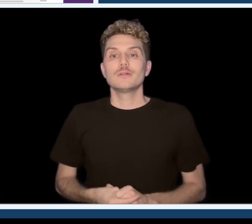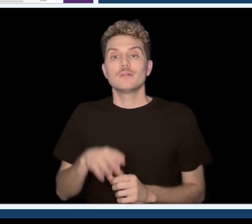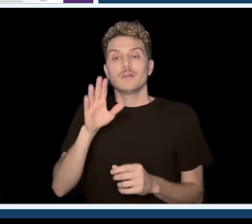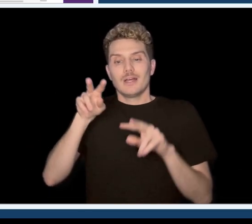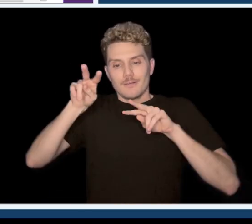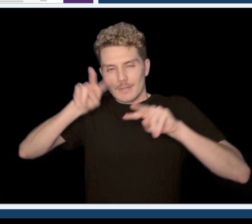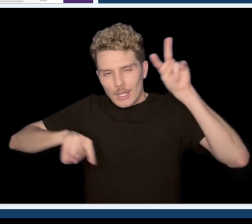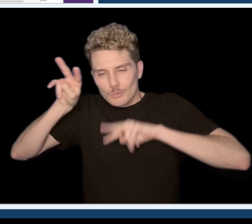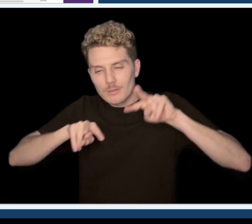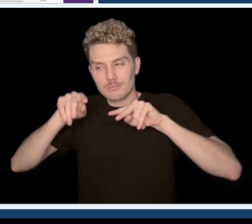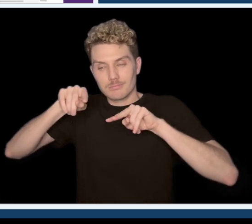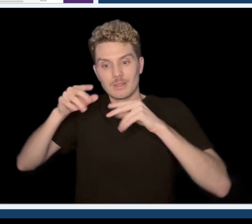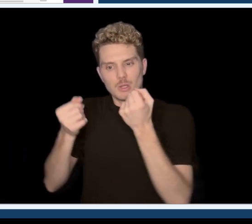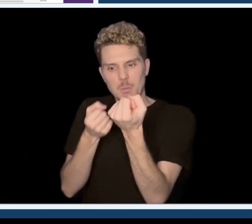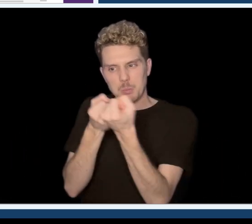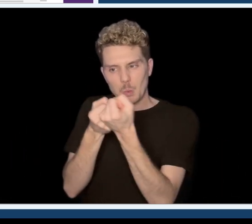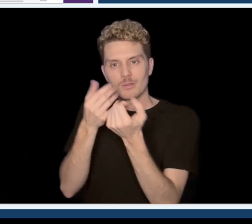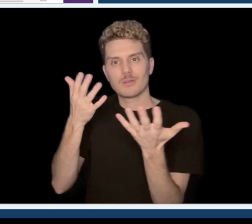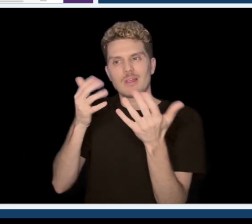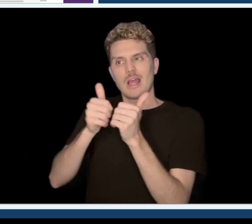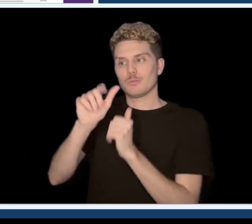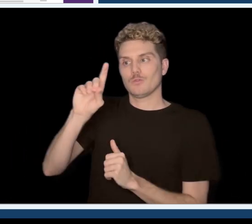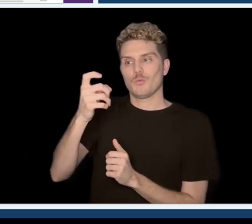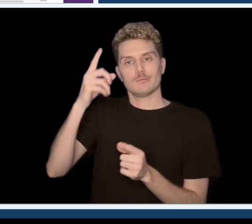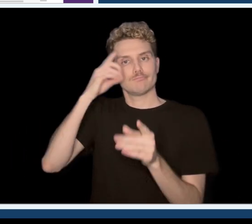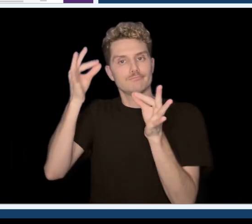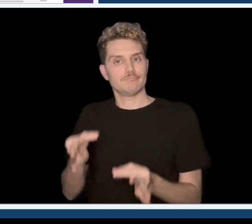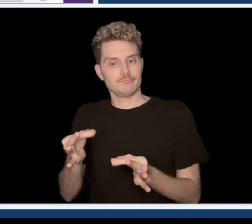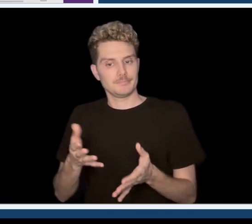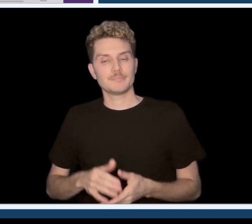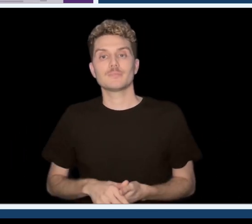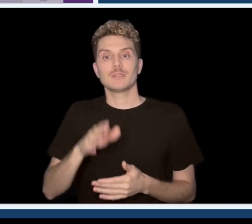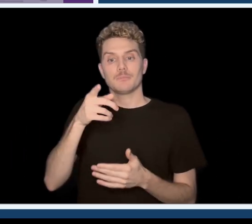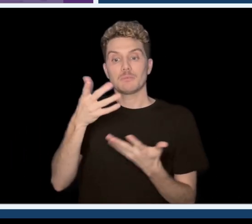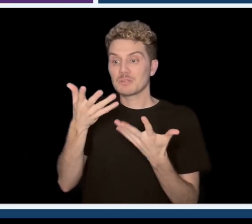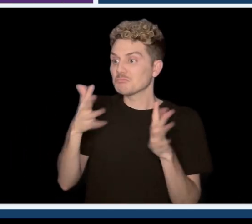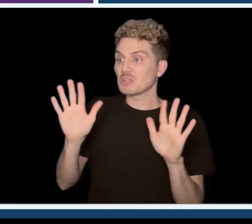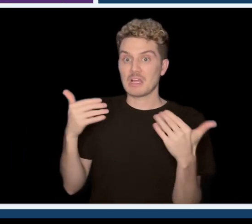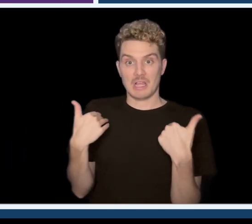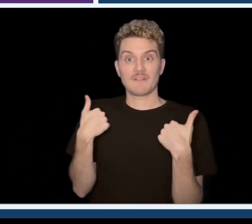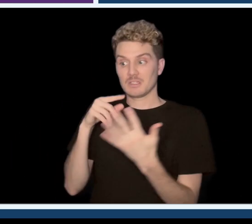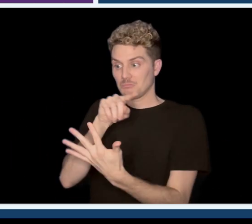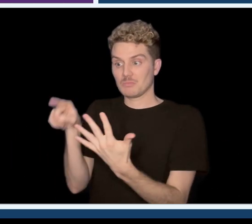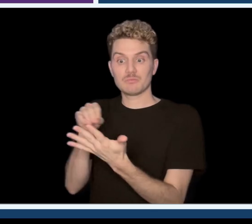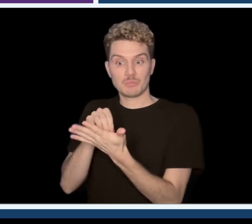An evaluation that supports how the diagnosis was made. You may have some of these reports already,